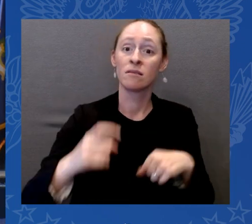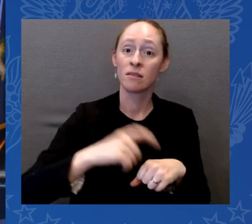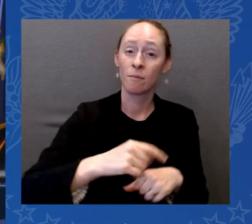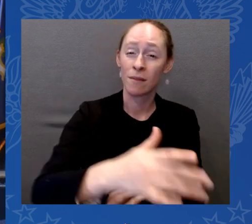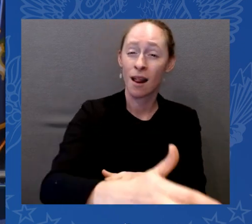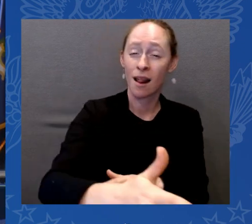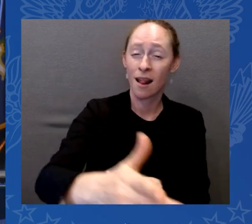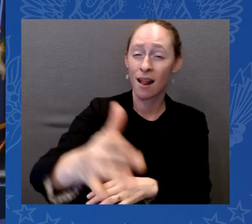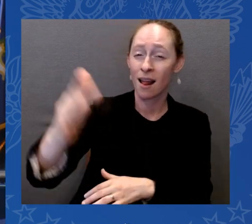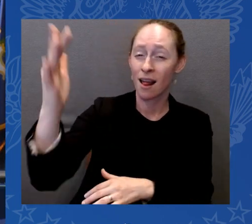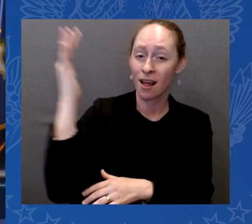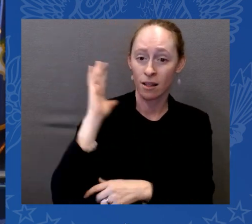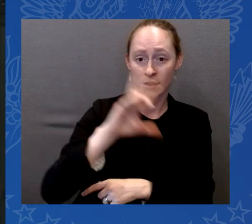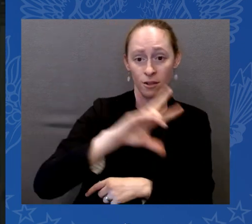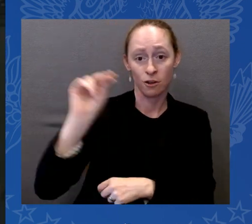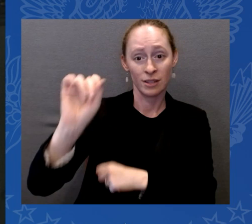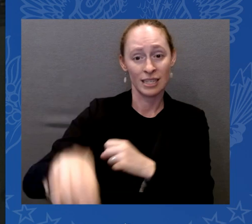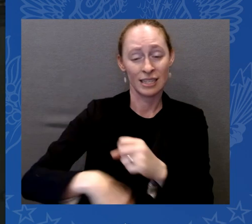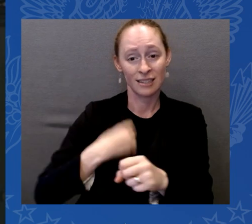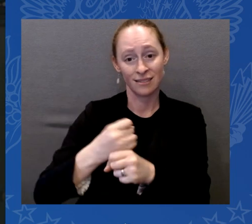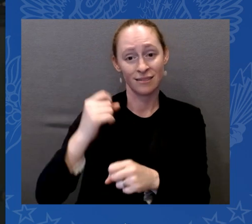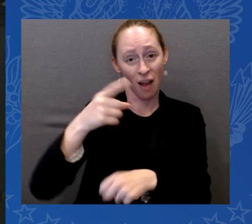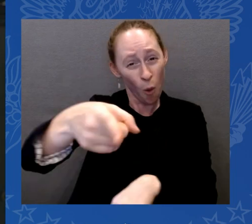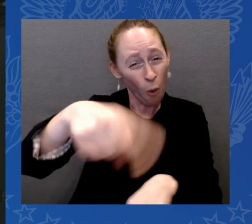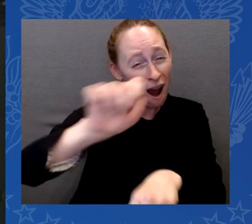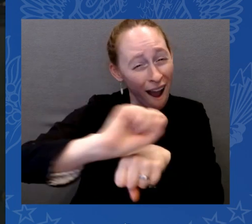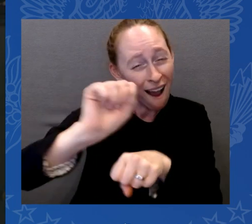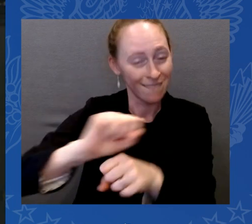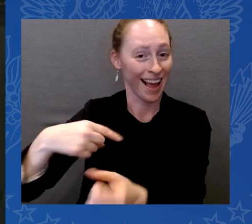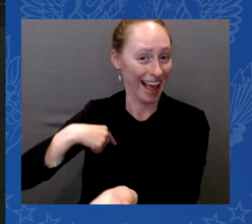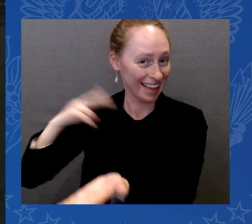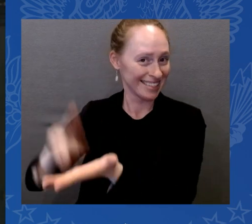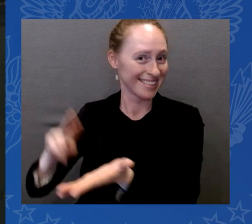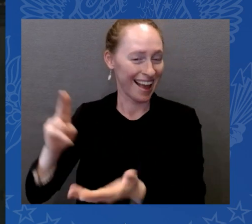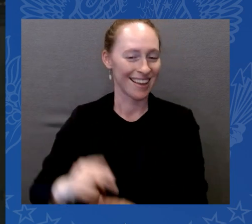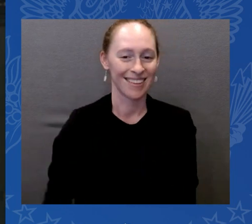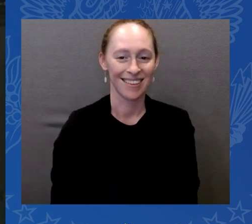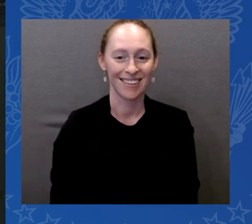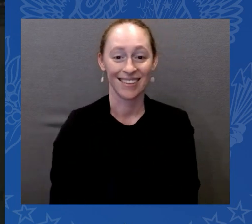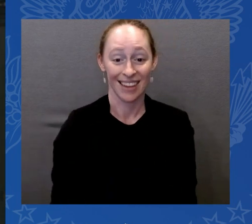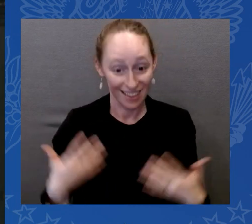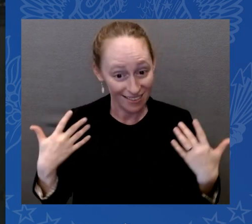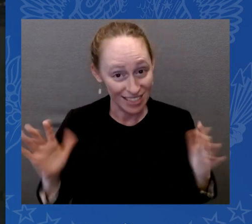But guess what? I'm not stopping here. We are going to ban assault weapons.